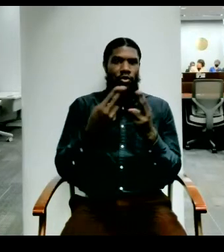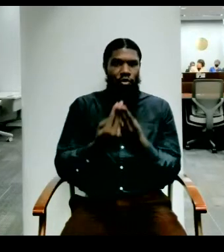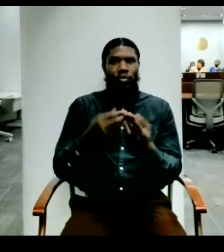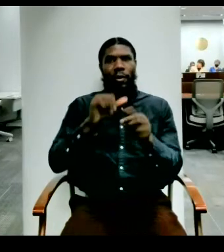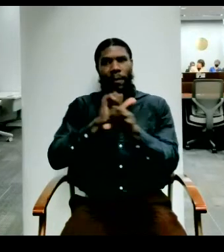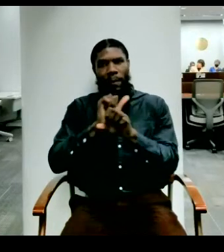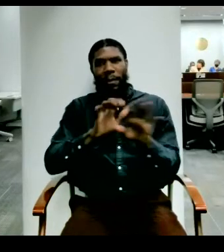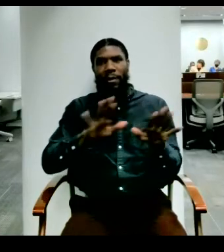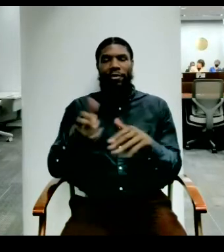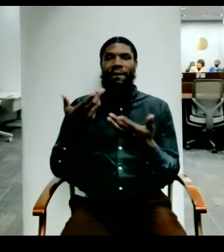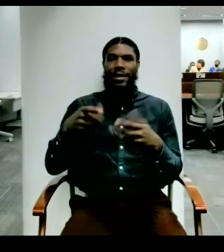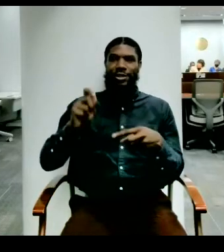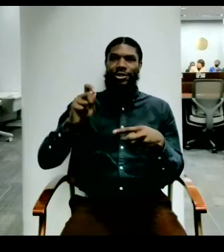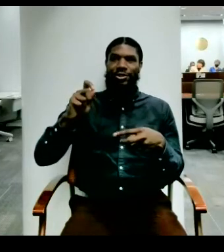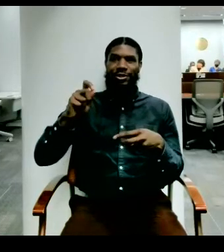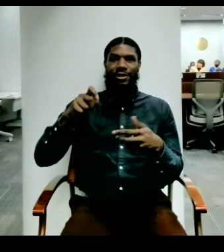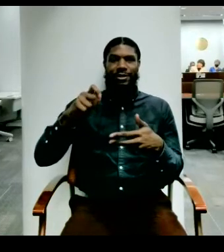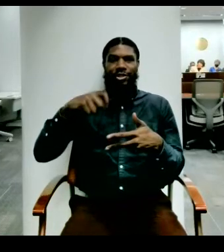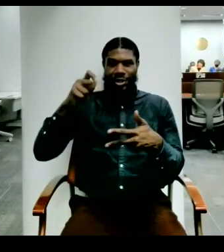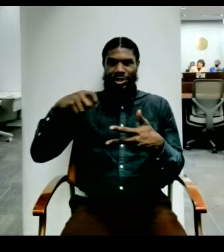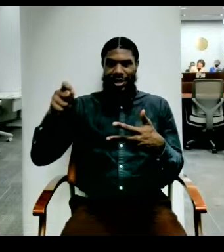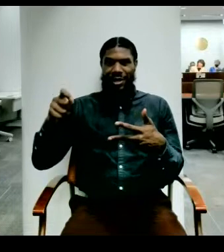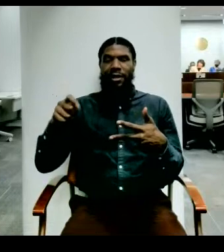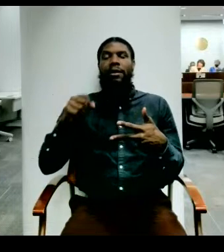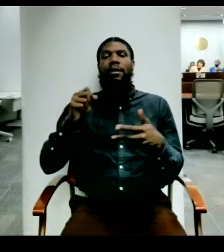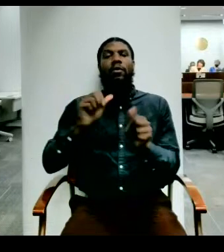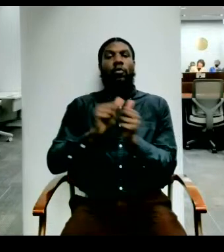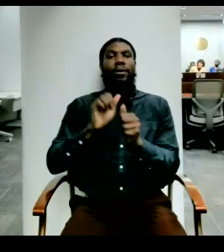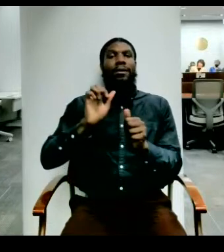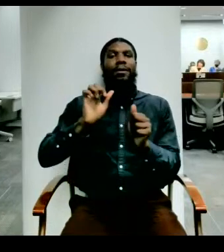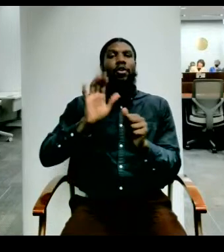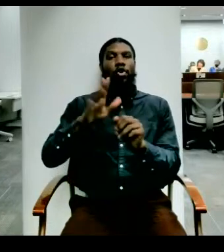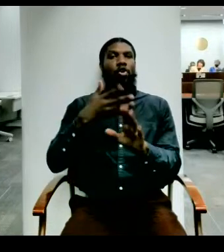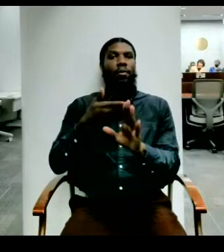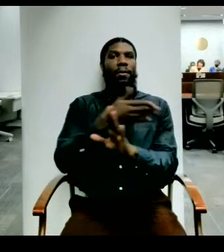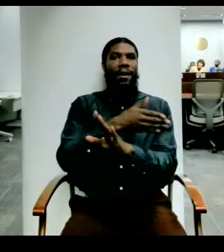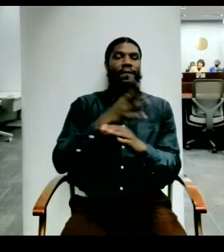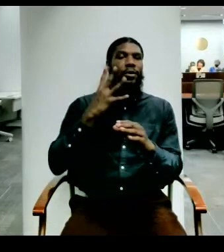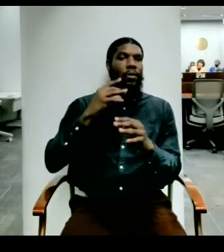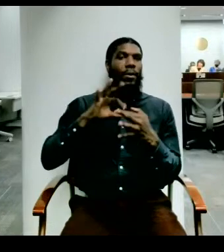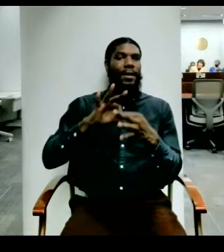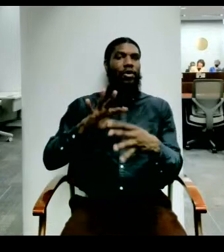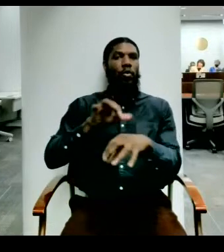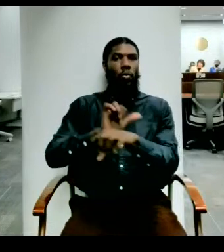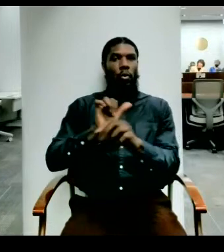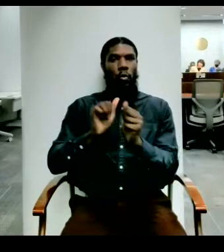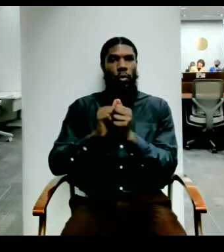two of the three there with your prior experience um related to your work with um Unions,